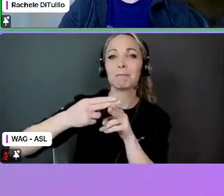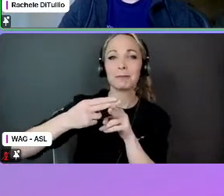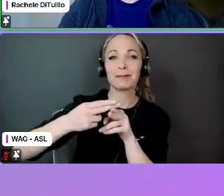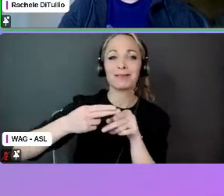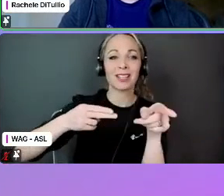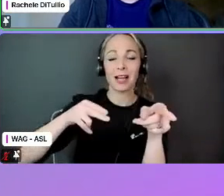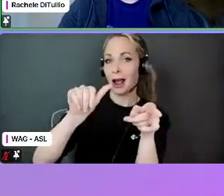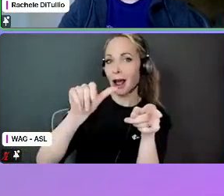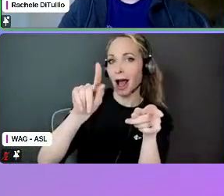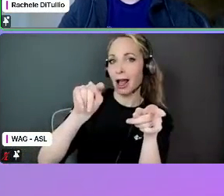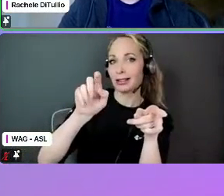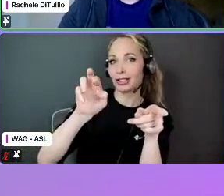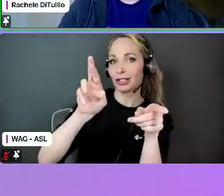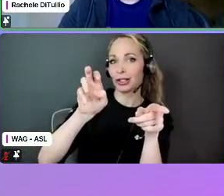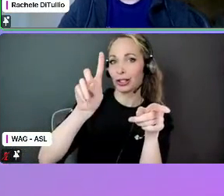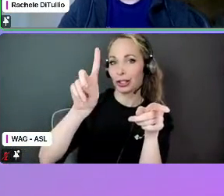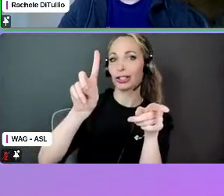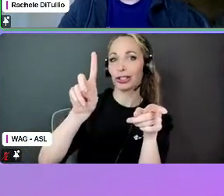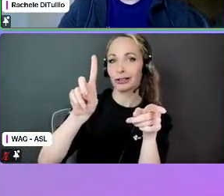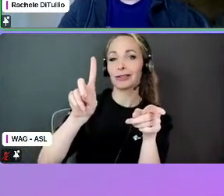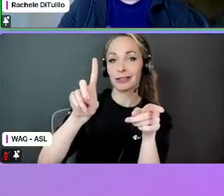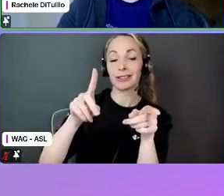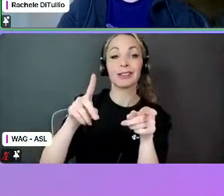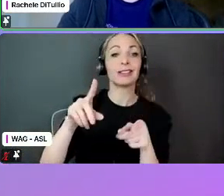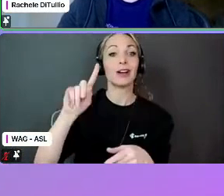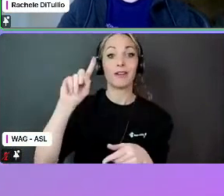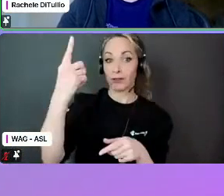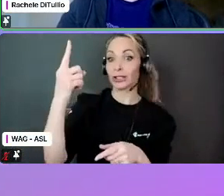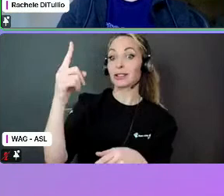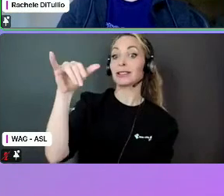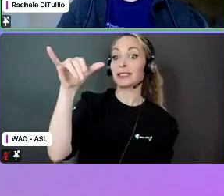select have one. They the same name attribute, in this case it's altered because I'm asking if your cat